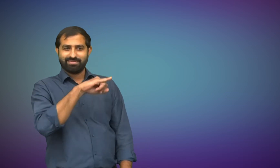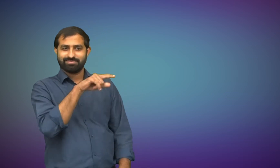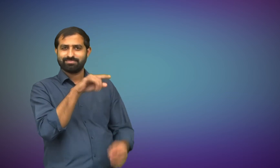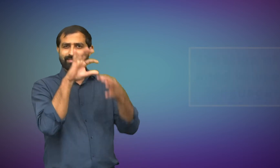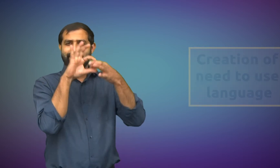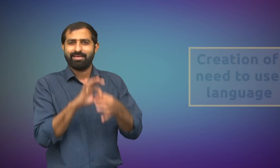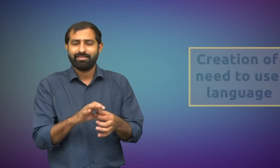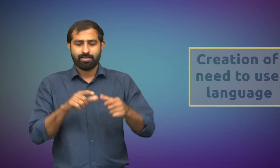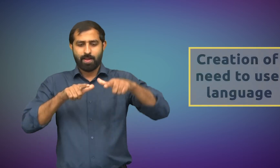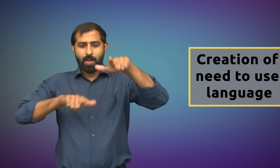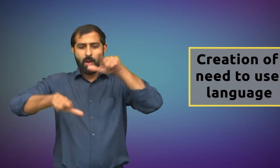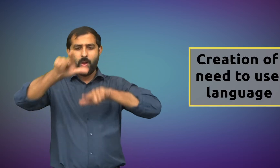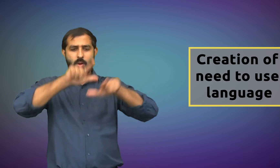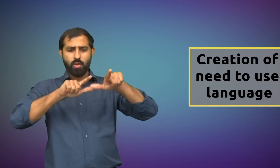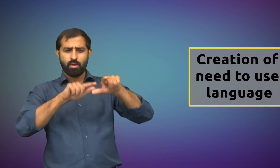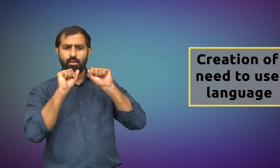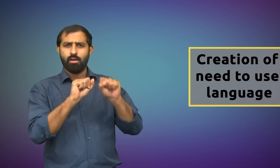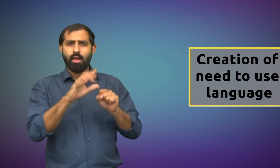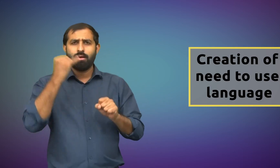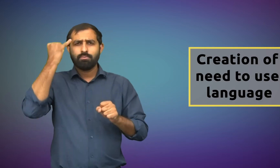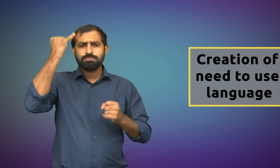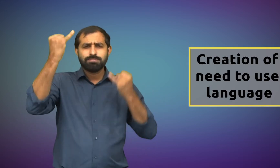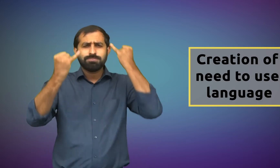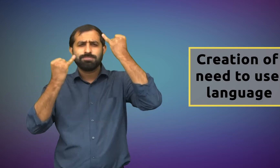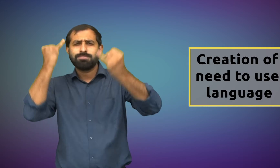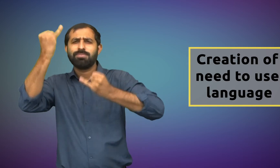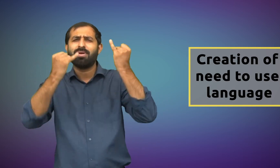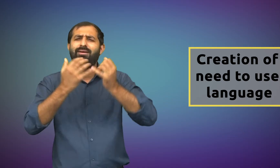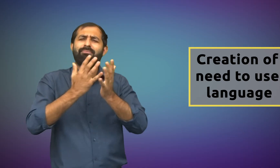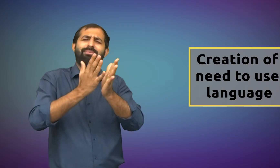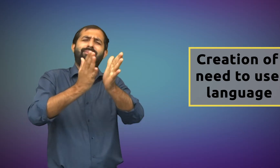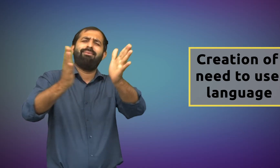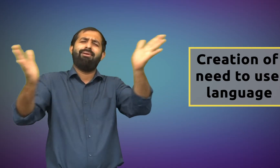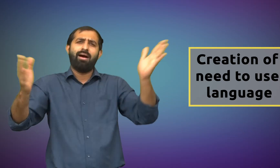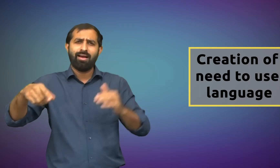6. Creation of need to use language.